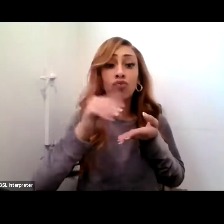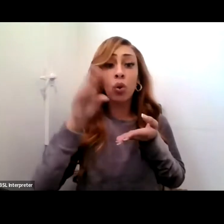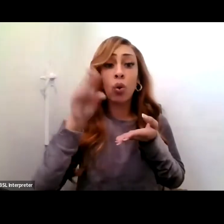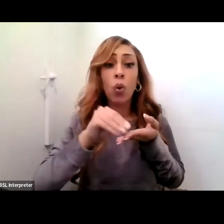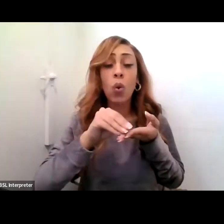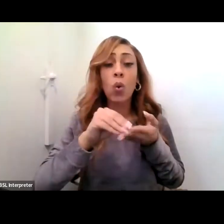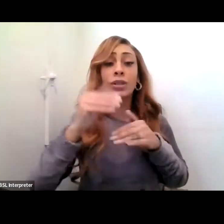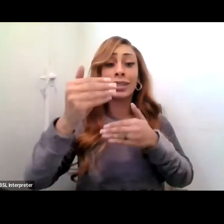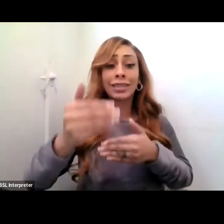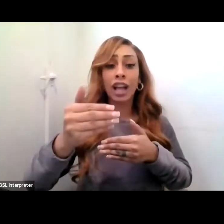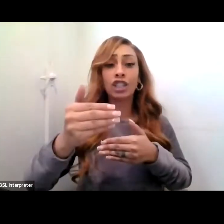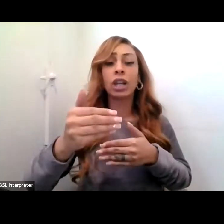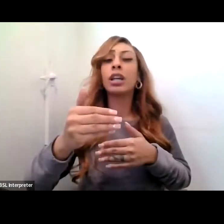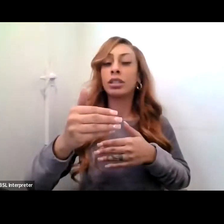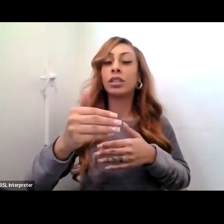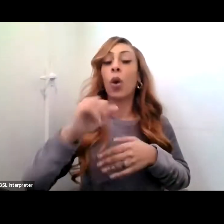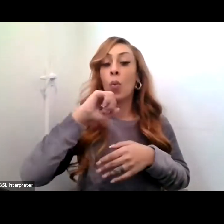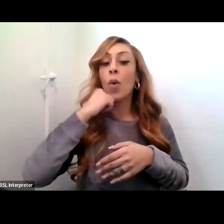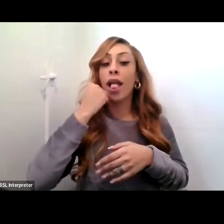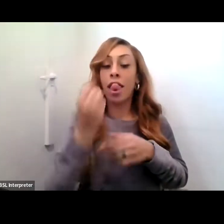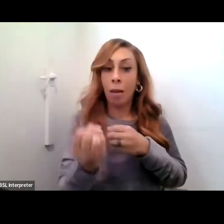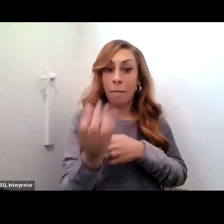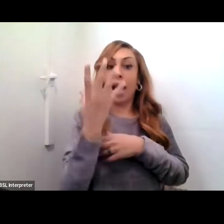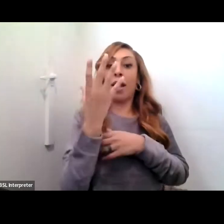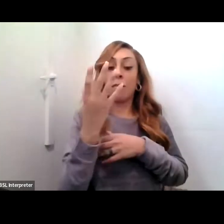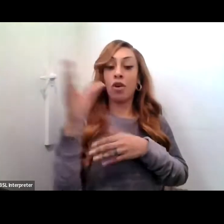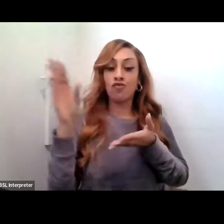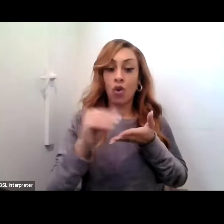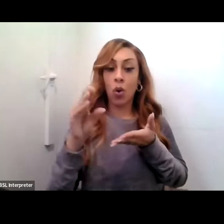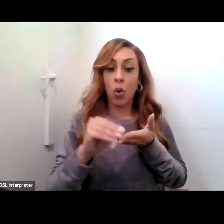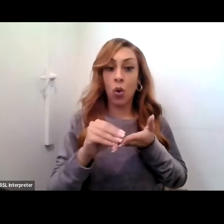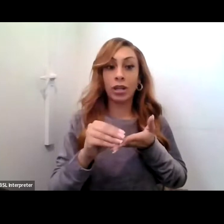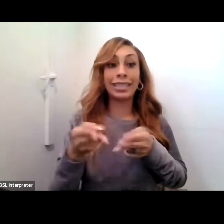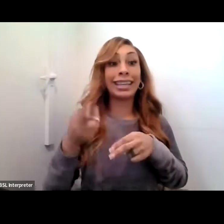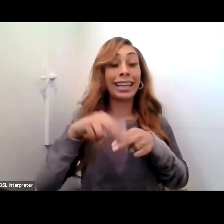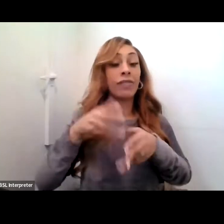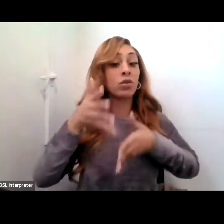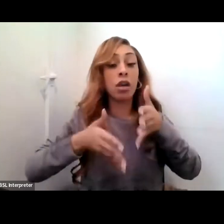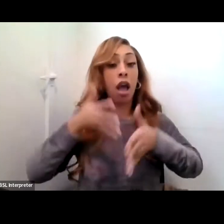please be aware you will be picked up on that recording. If you are signing, please feel free to put your camera on,